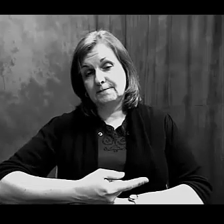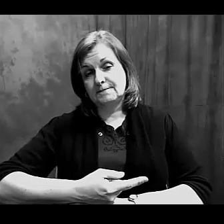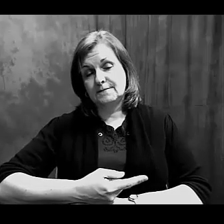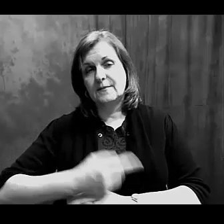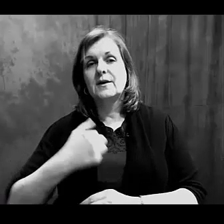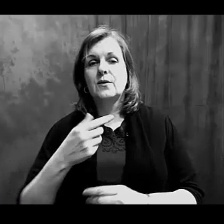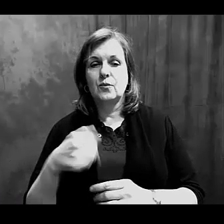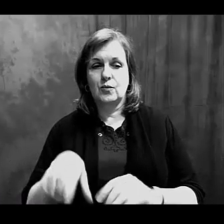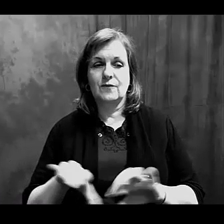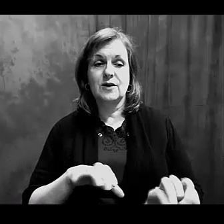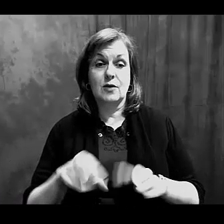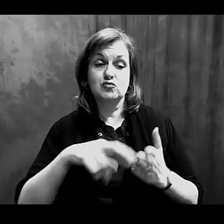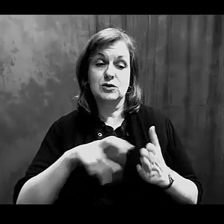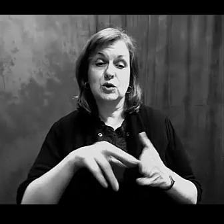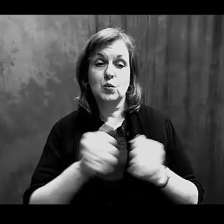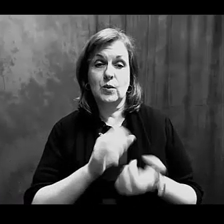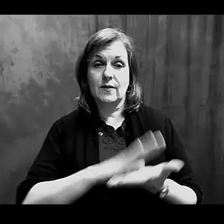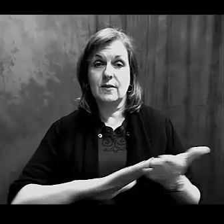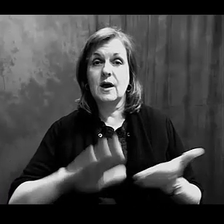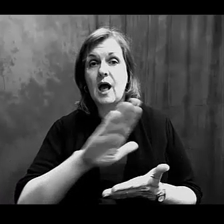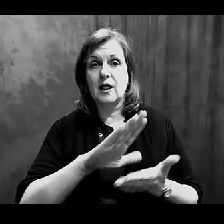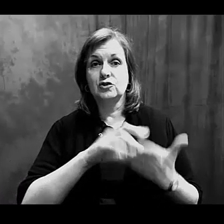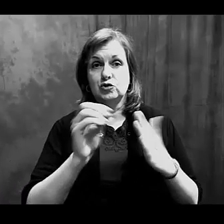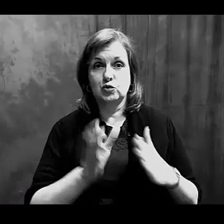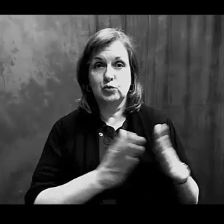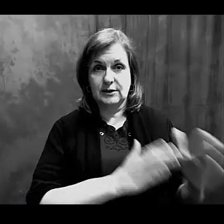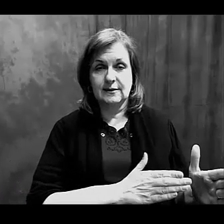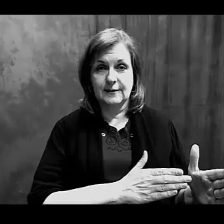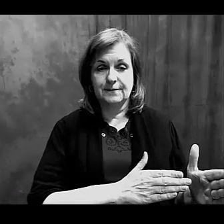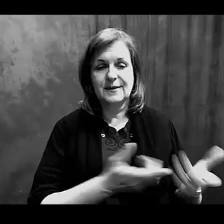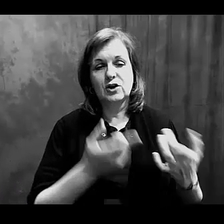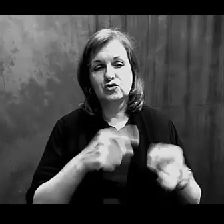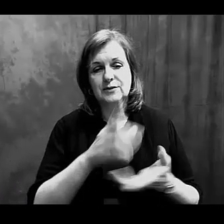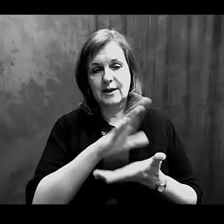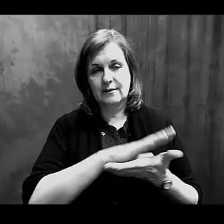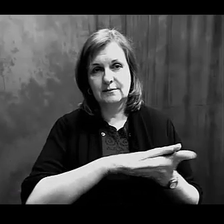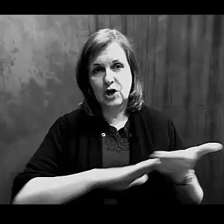They've done lots of experiments with college students based on this because